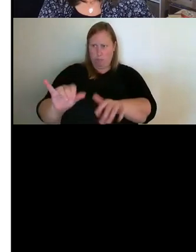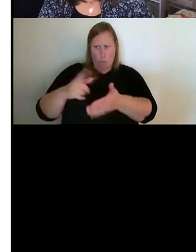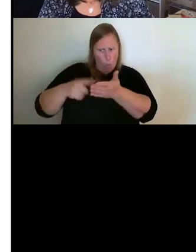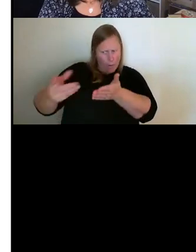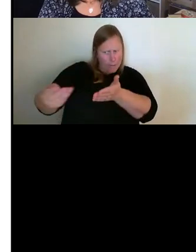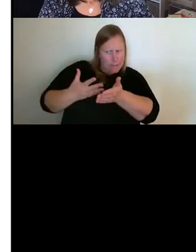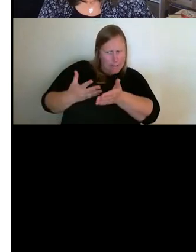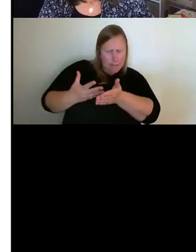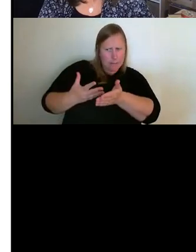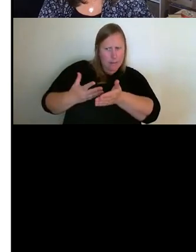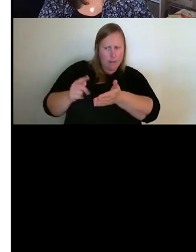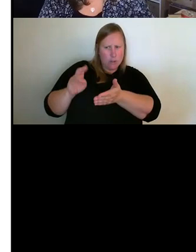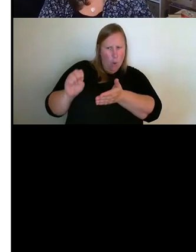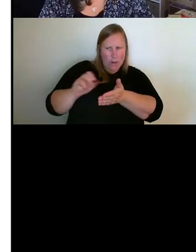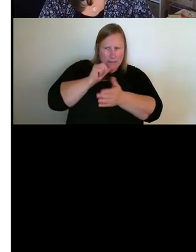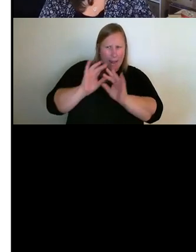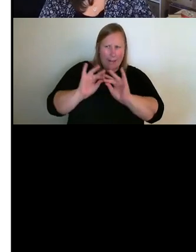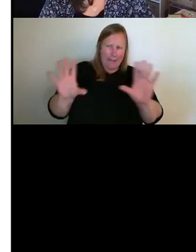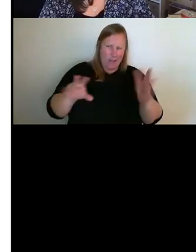clear the way it's written?